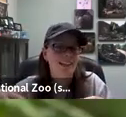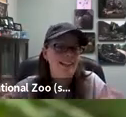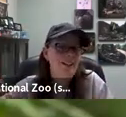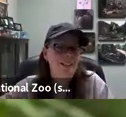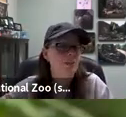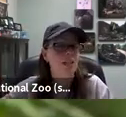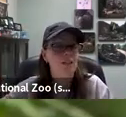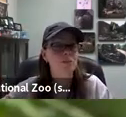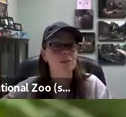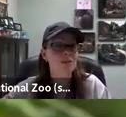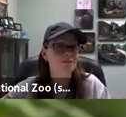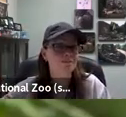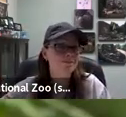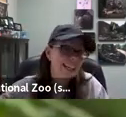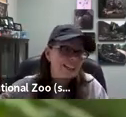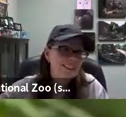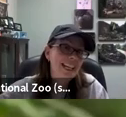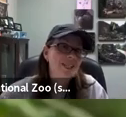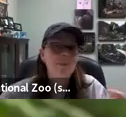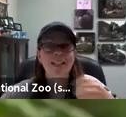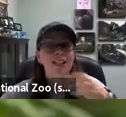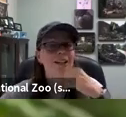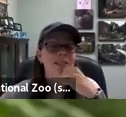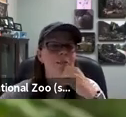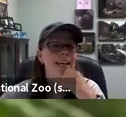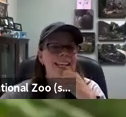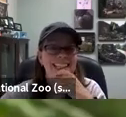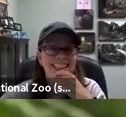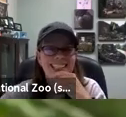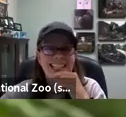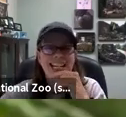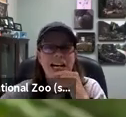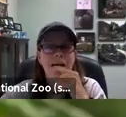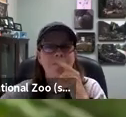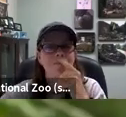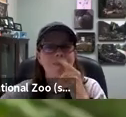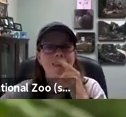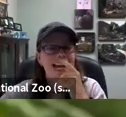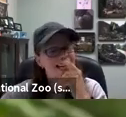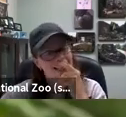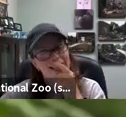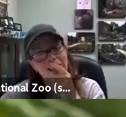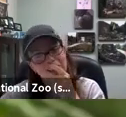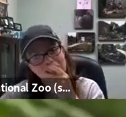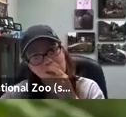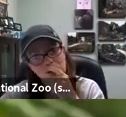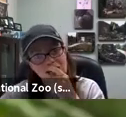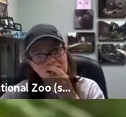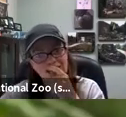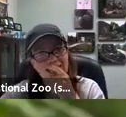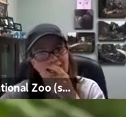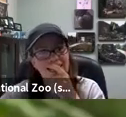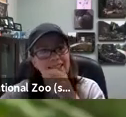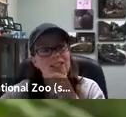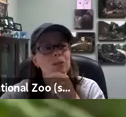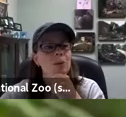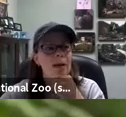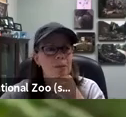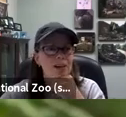It was comfortable, you know, I guess made a lovely bed! I had another situation in the small